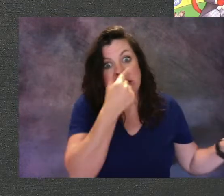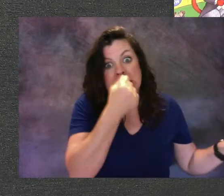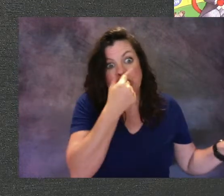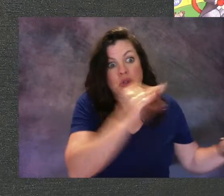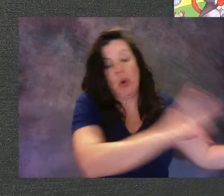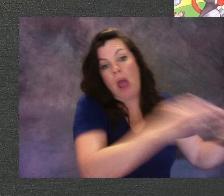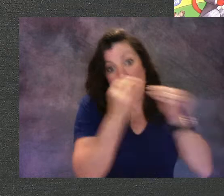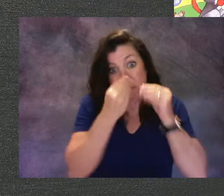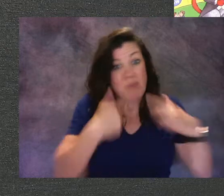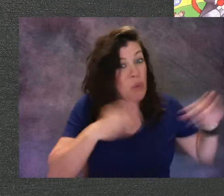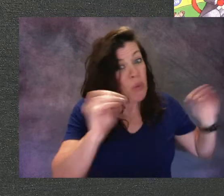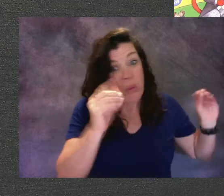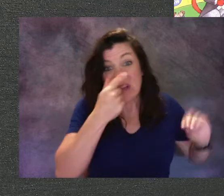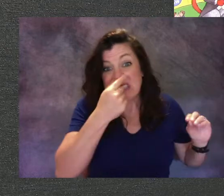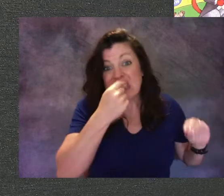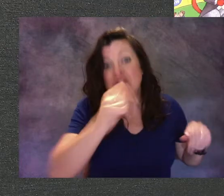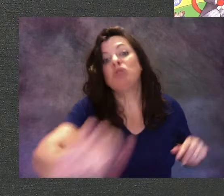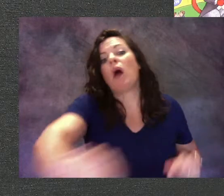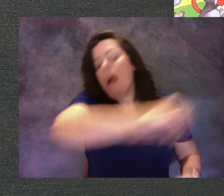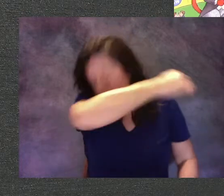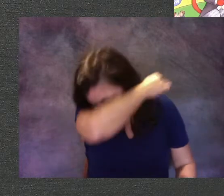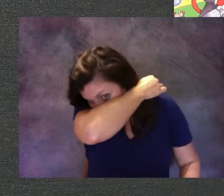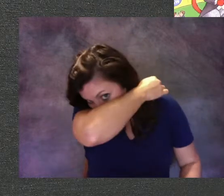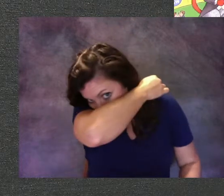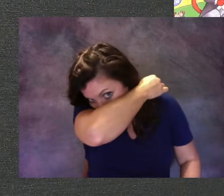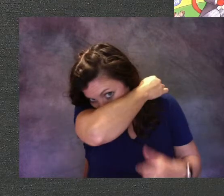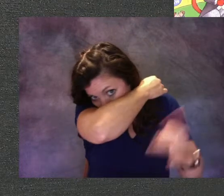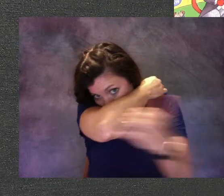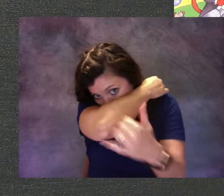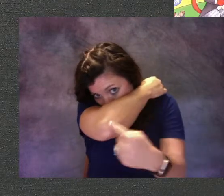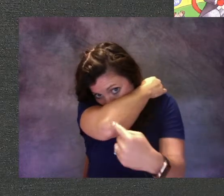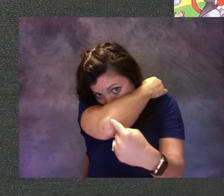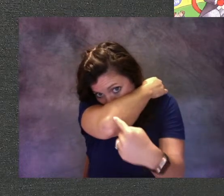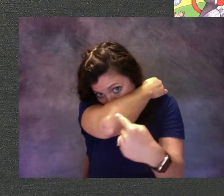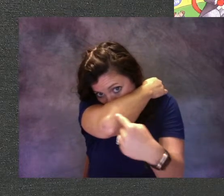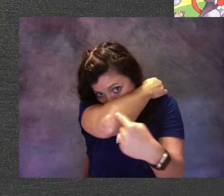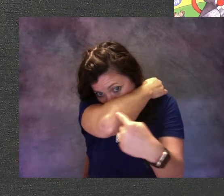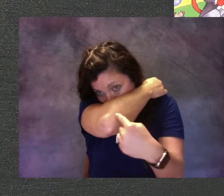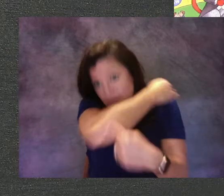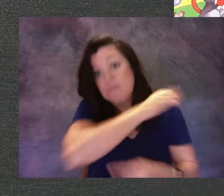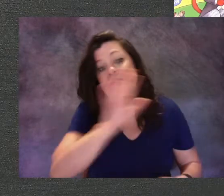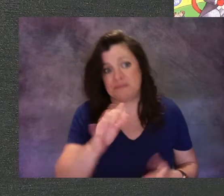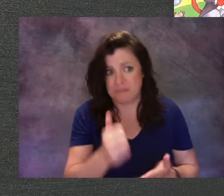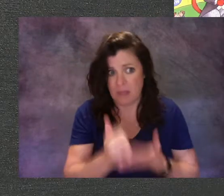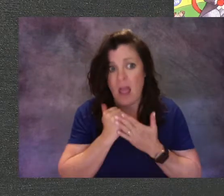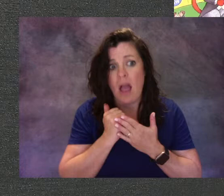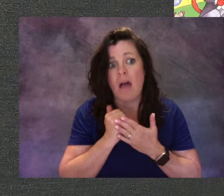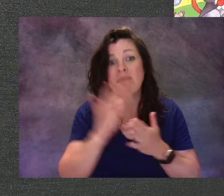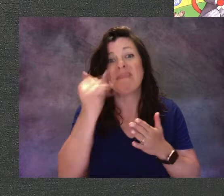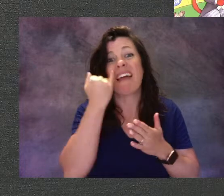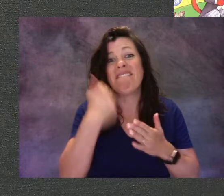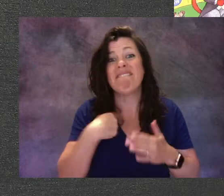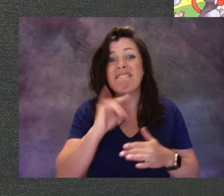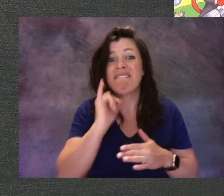You sneeze here. Choo. Or you sneeze in your shirt. Choo. If you do this, [sneeze]